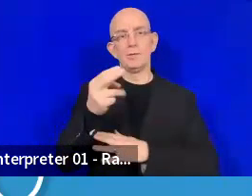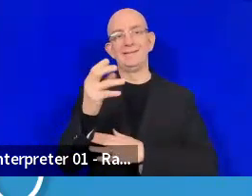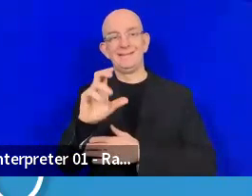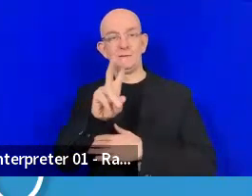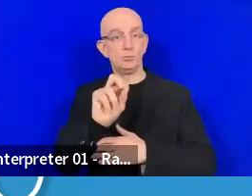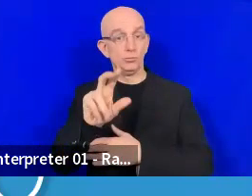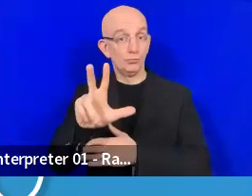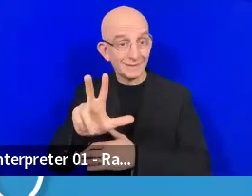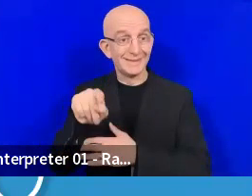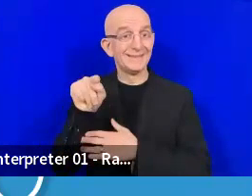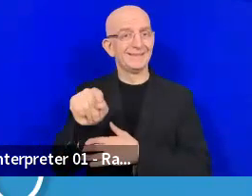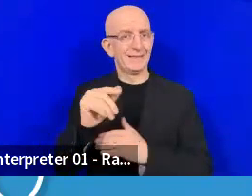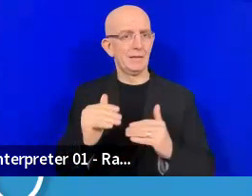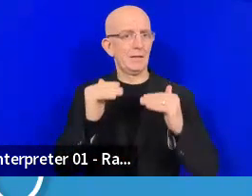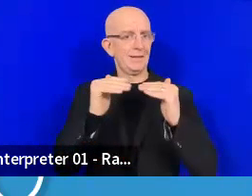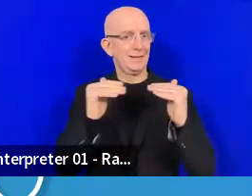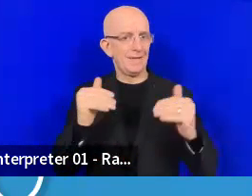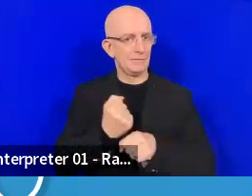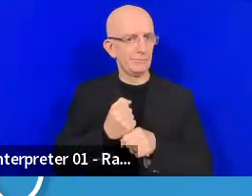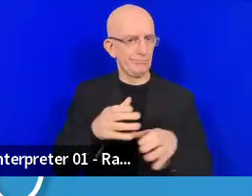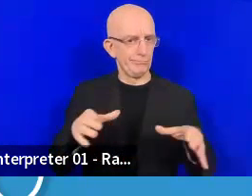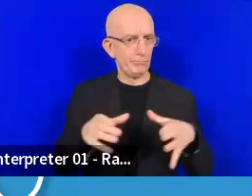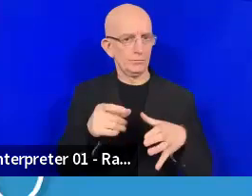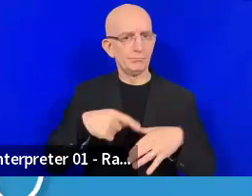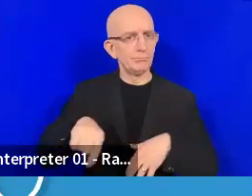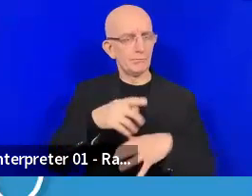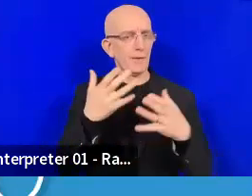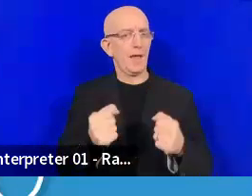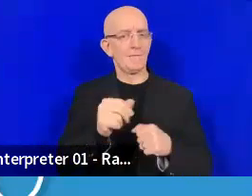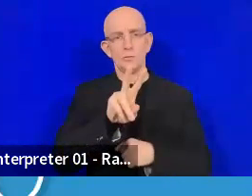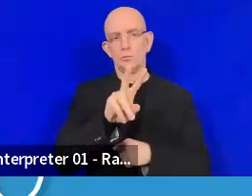and groups committed to accelerating progress of delivering health for all.